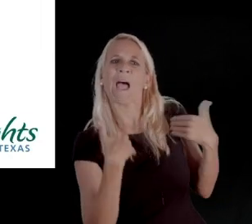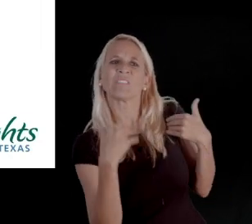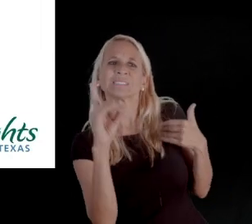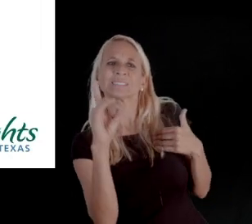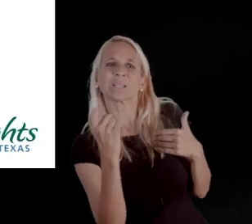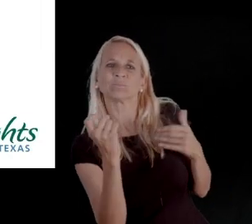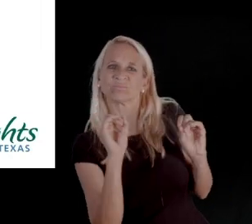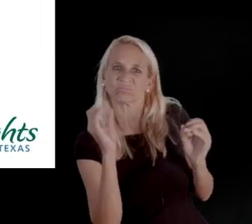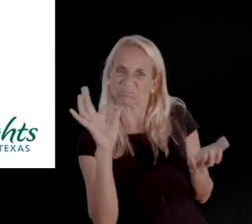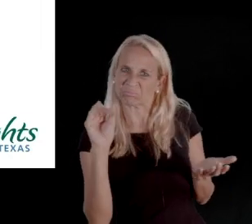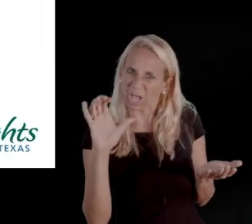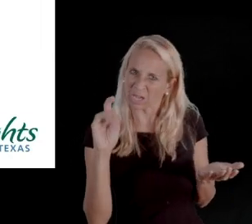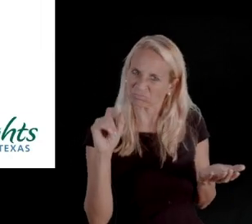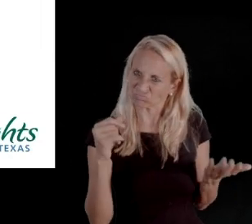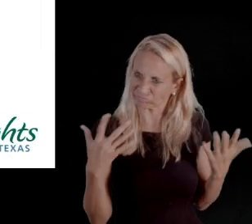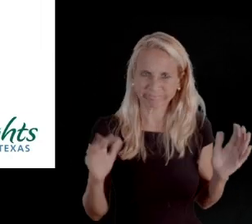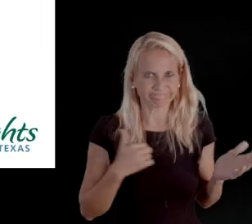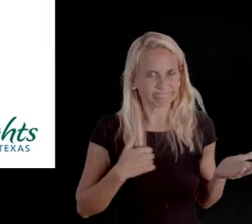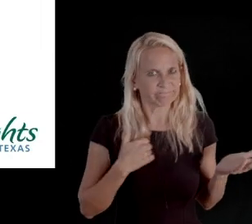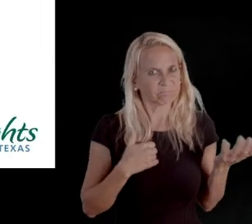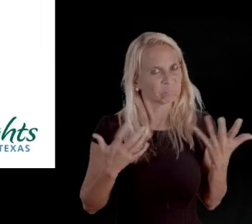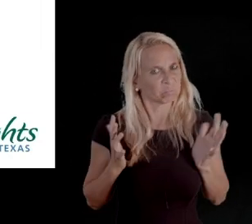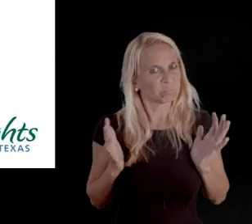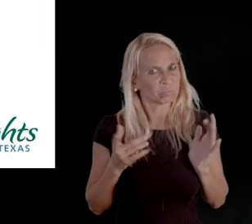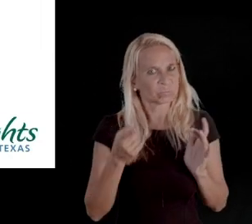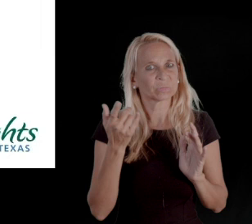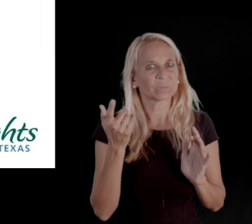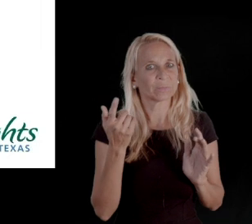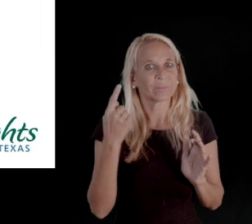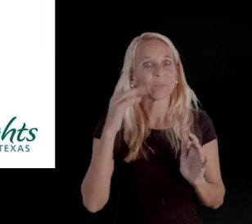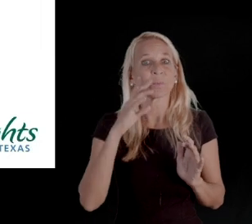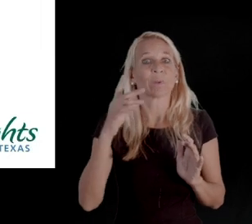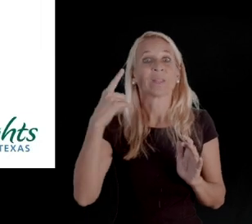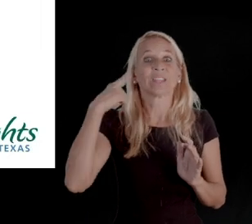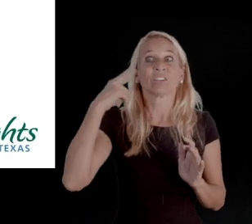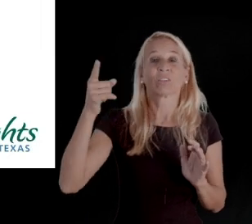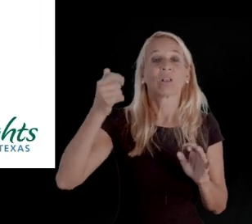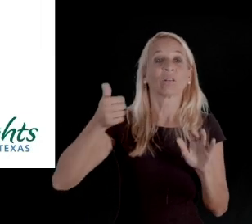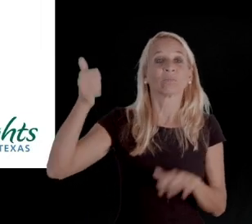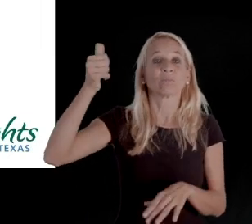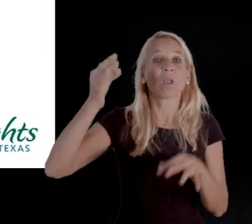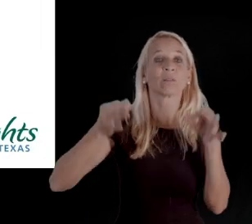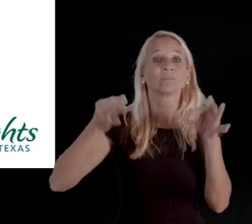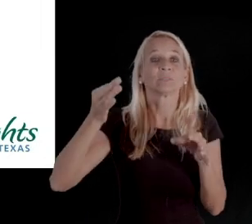But you would hope that the findings of facts would be something that was argued at hearing, to hear an officer say,